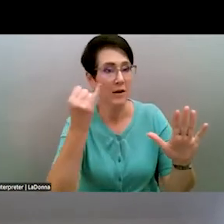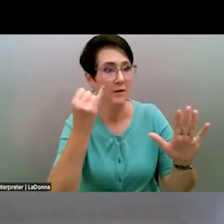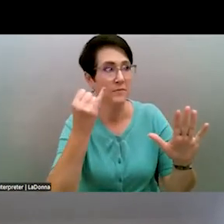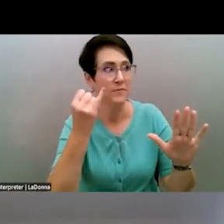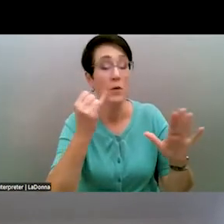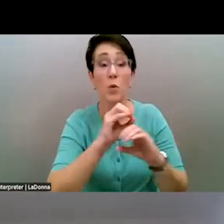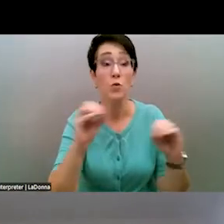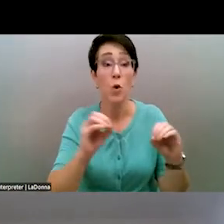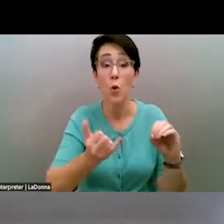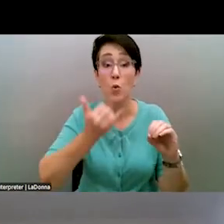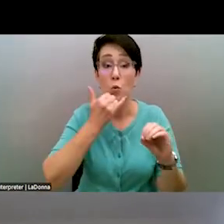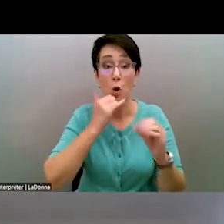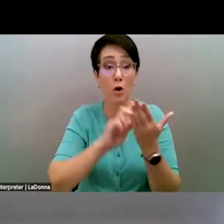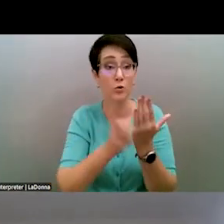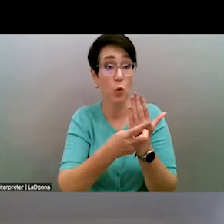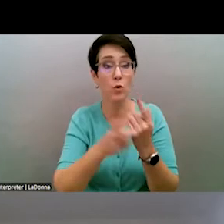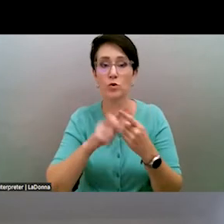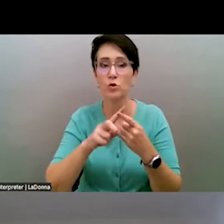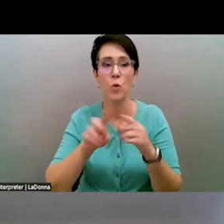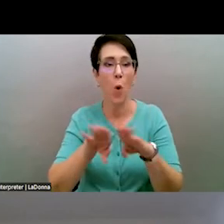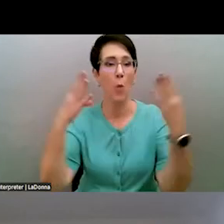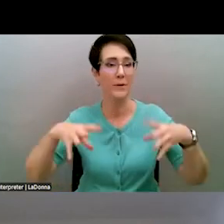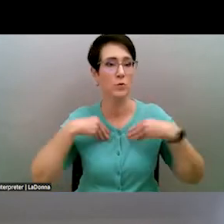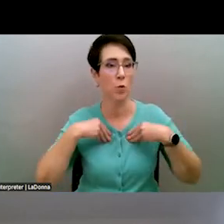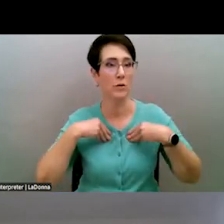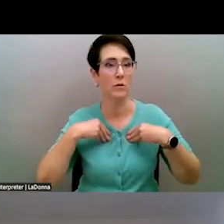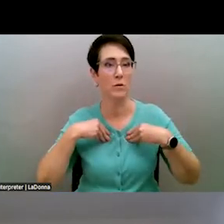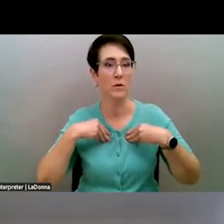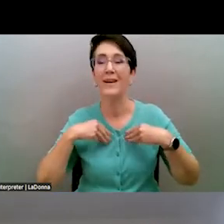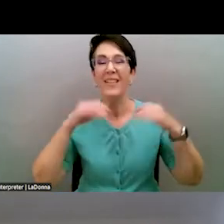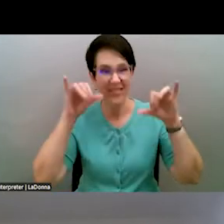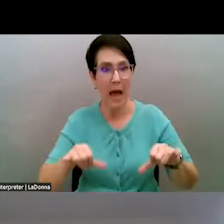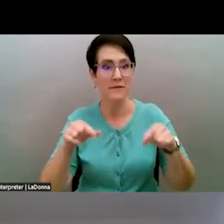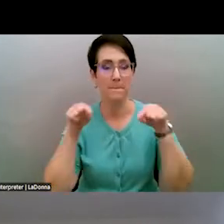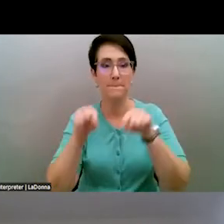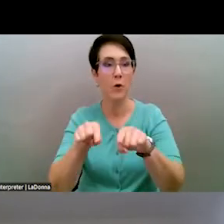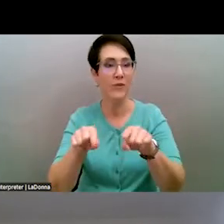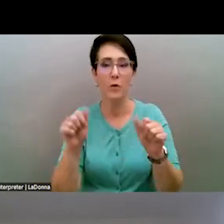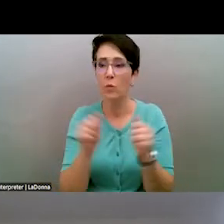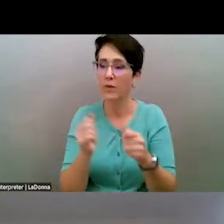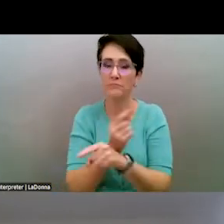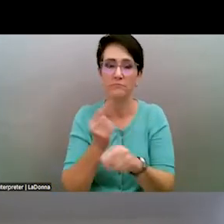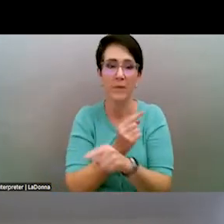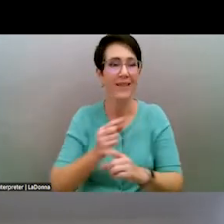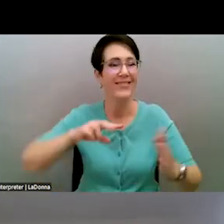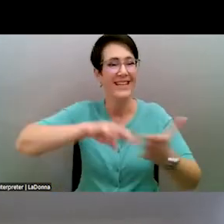DOOR LANGUAGE TO WE ACCEPT EVERYONE. I THINK IT GOES RIGHT ALONG THE INTENT OF YOUR WORK. IN